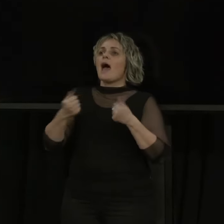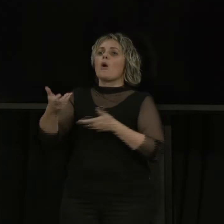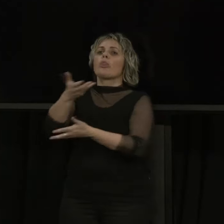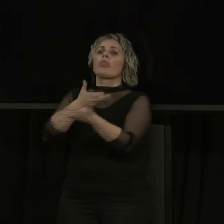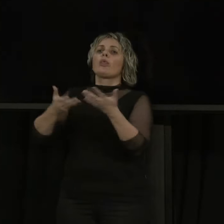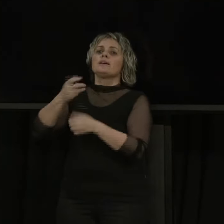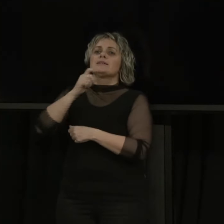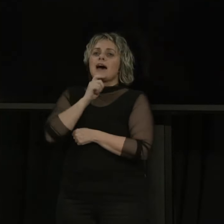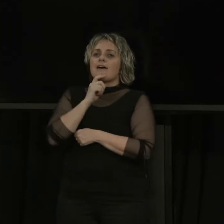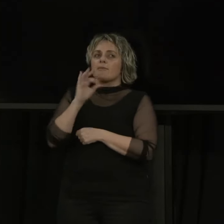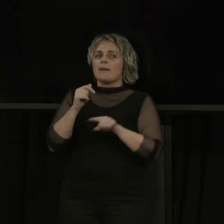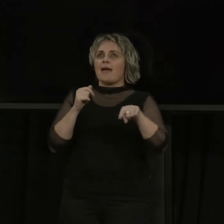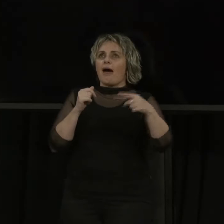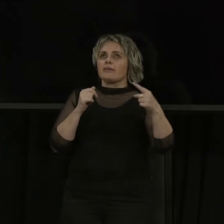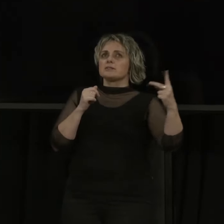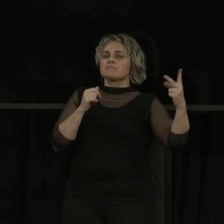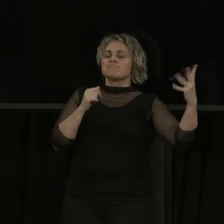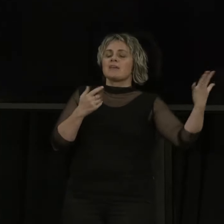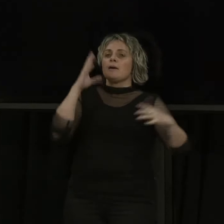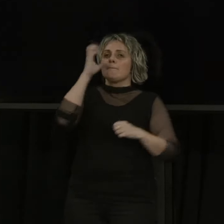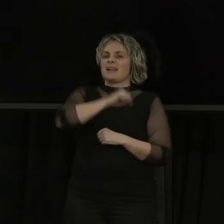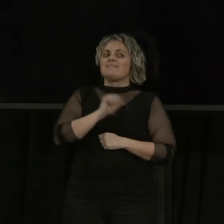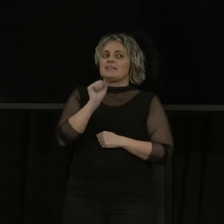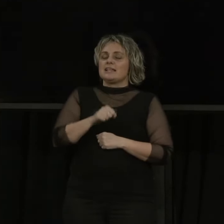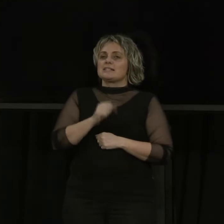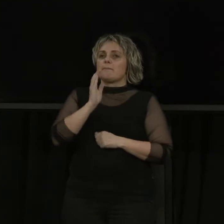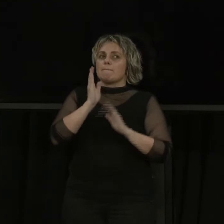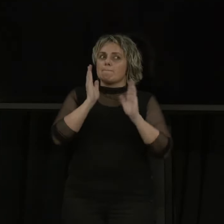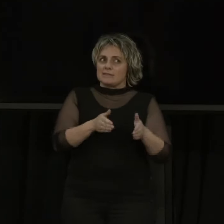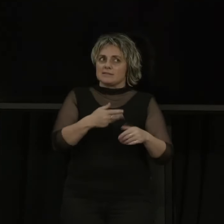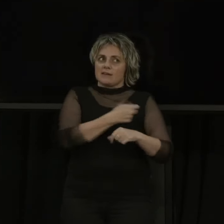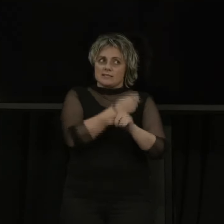as the government could requirement and went down that